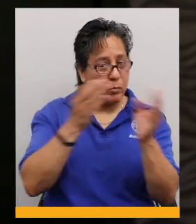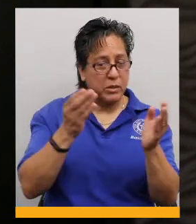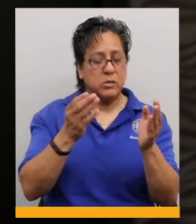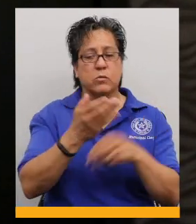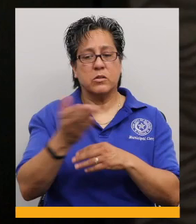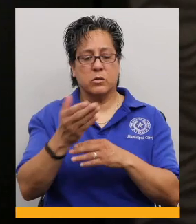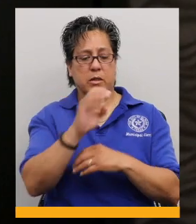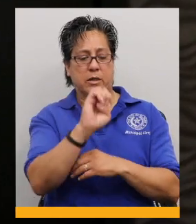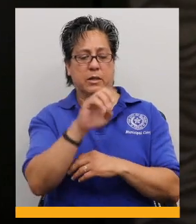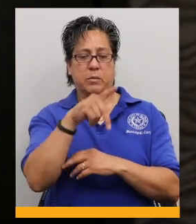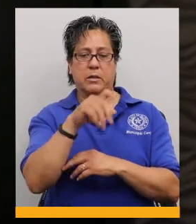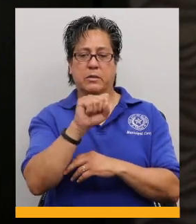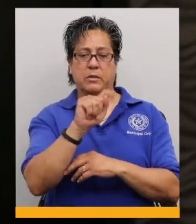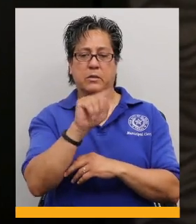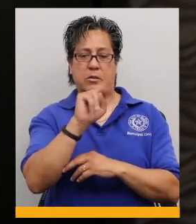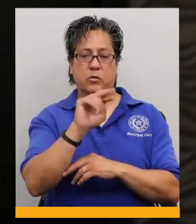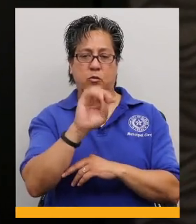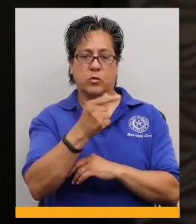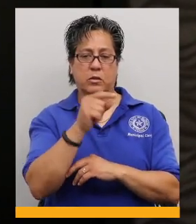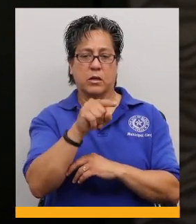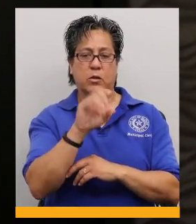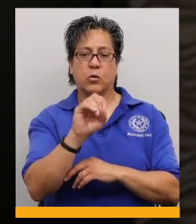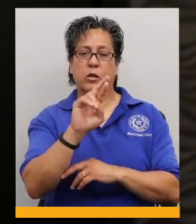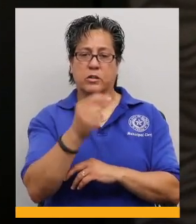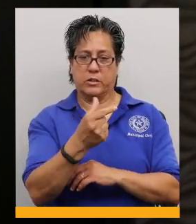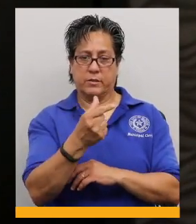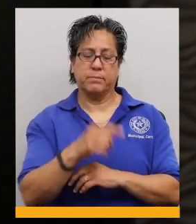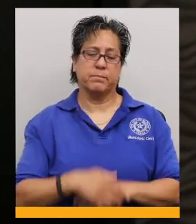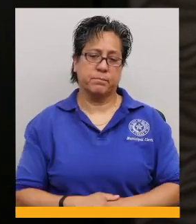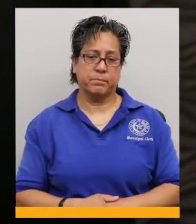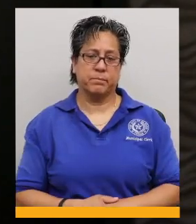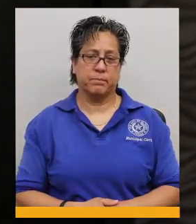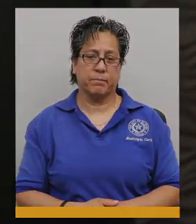For more information and resources visit EPStrong.org